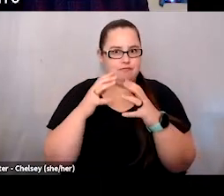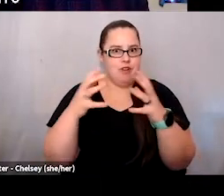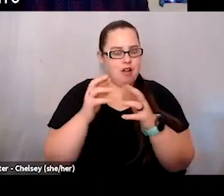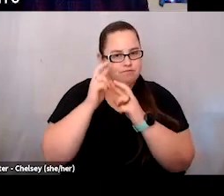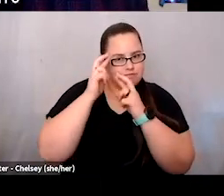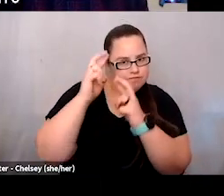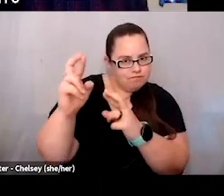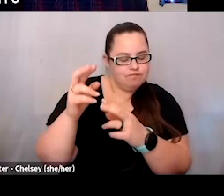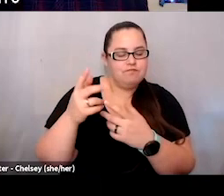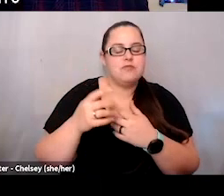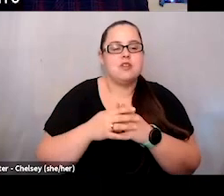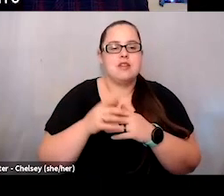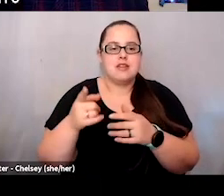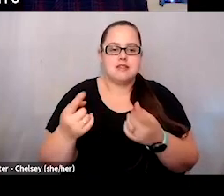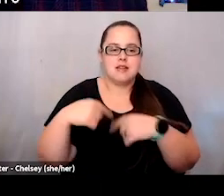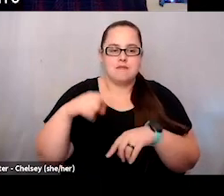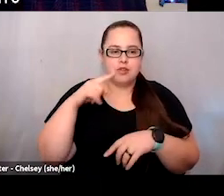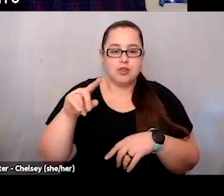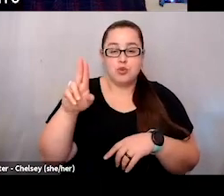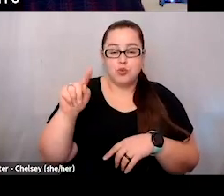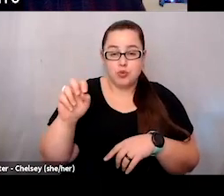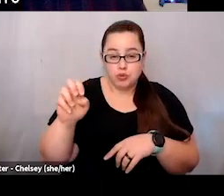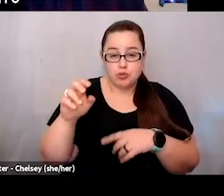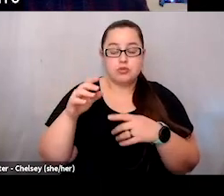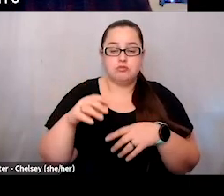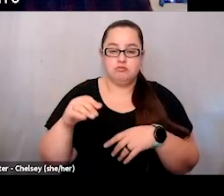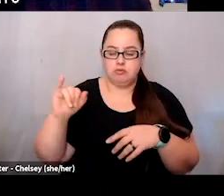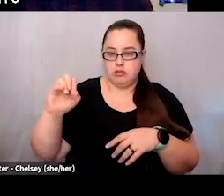came here to a youth summit, a Native American Youth summit that we put on back in